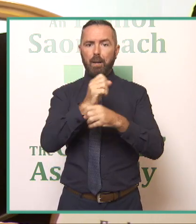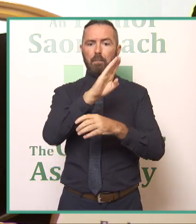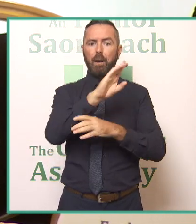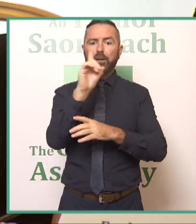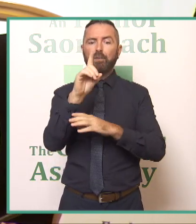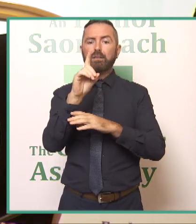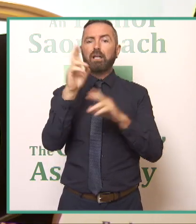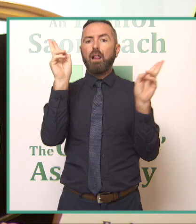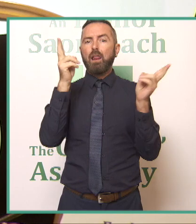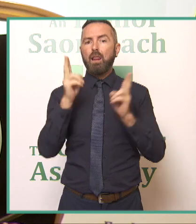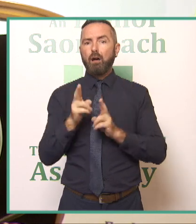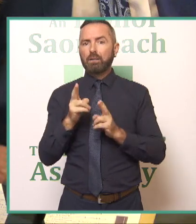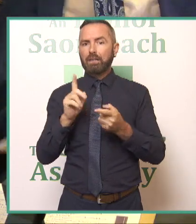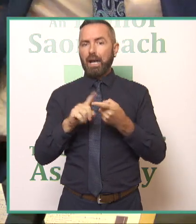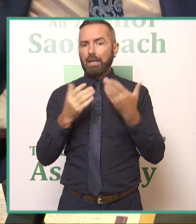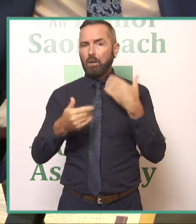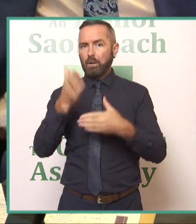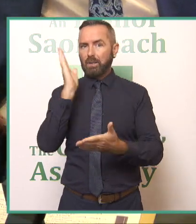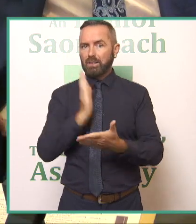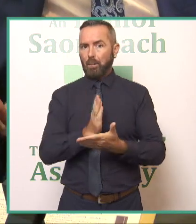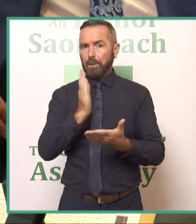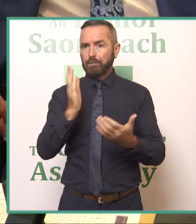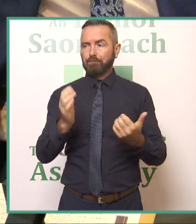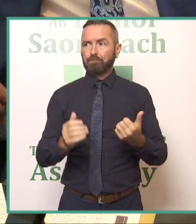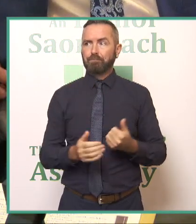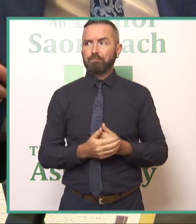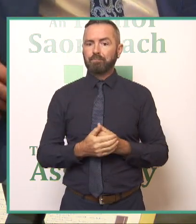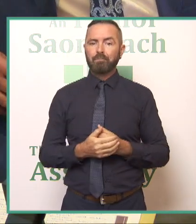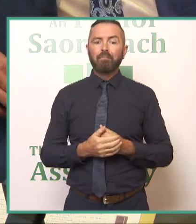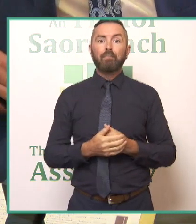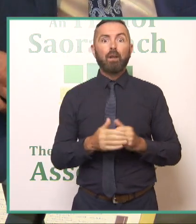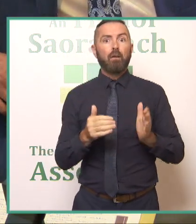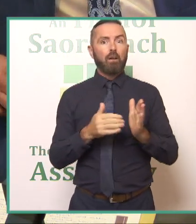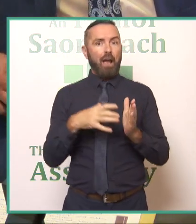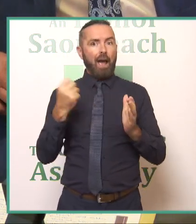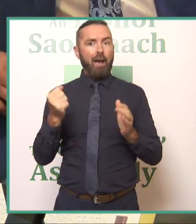loss and how do we stop it Thank You Caroline and we actually have a section on Urban landscapes in